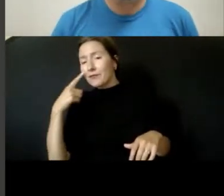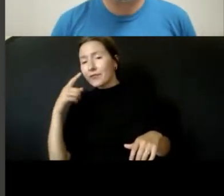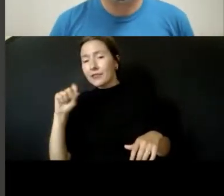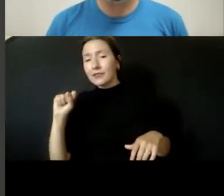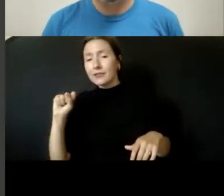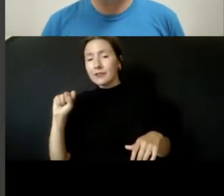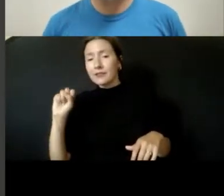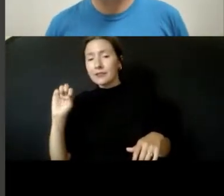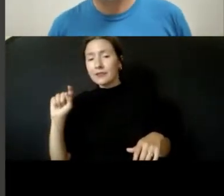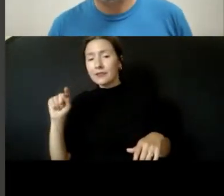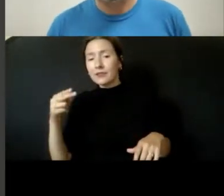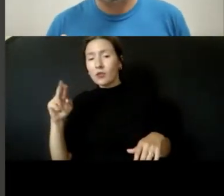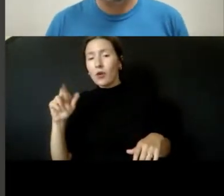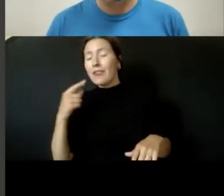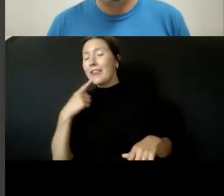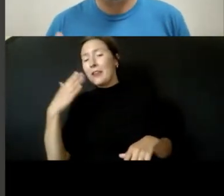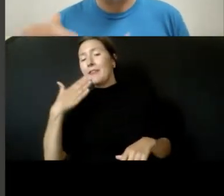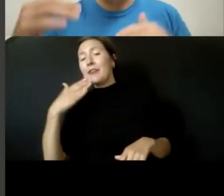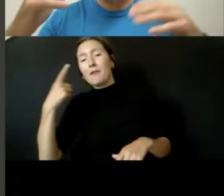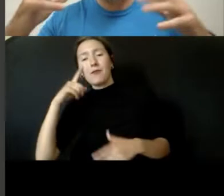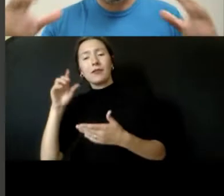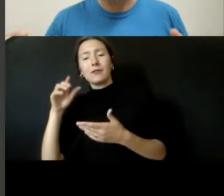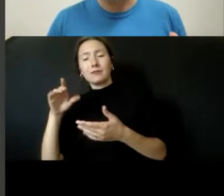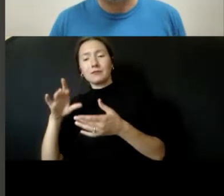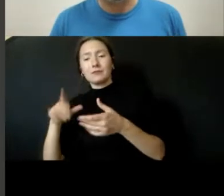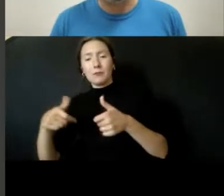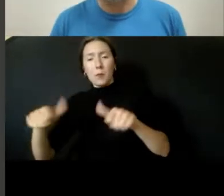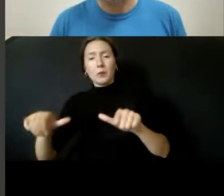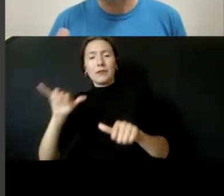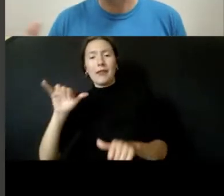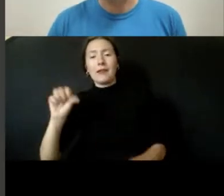exactly what you look at have those conversations around those 12 lenses of accessibility and they